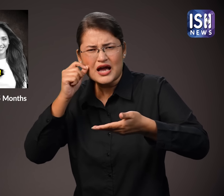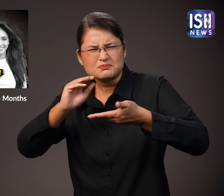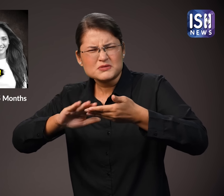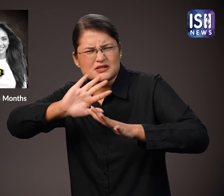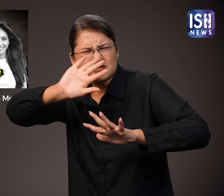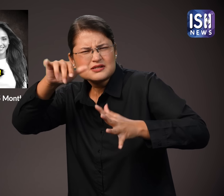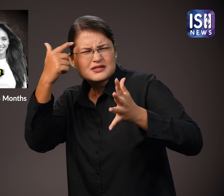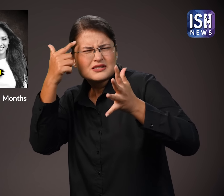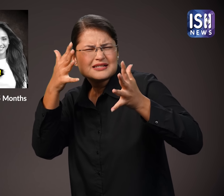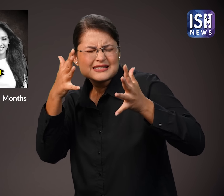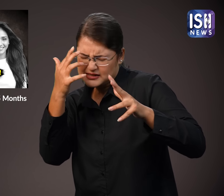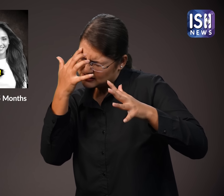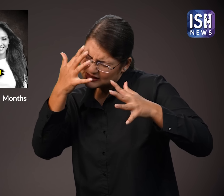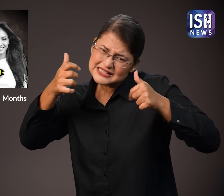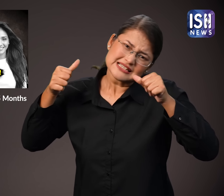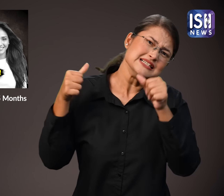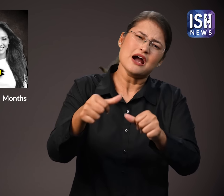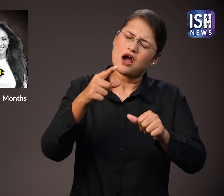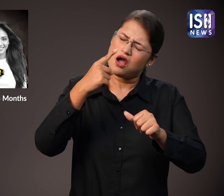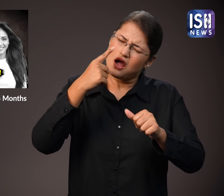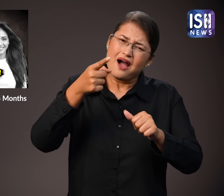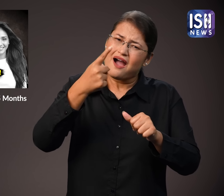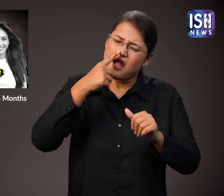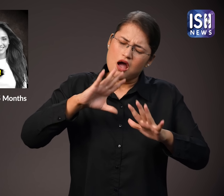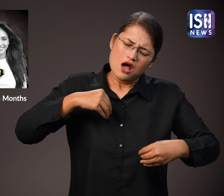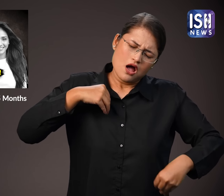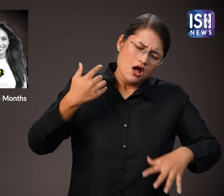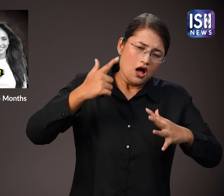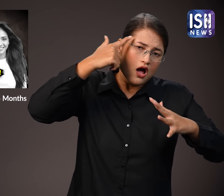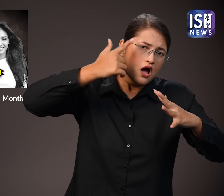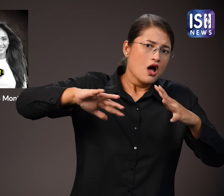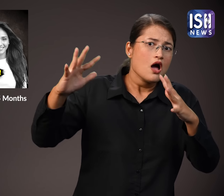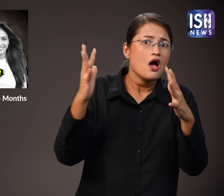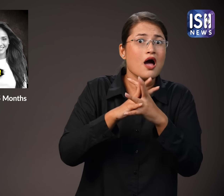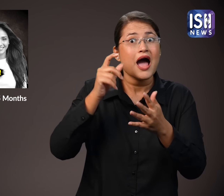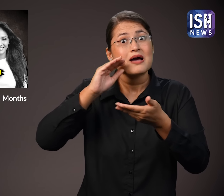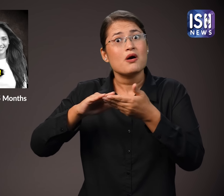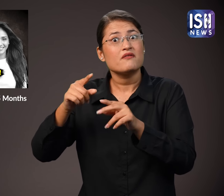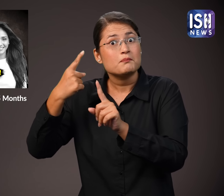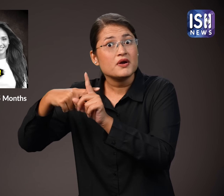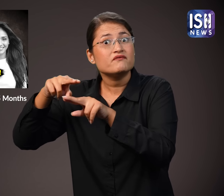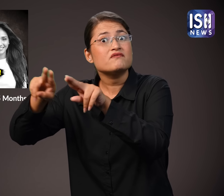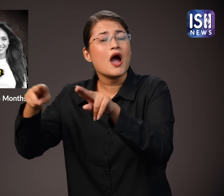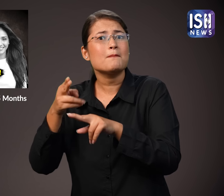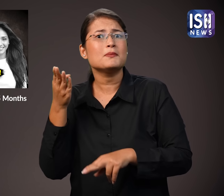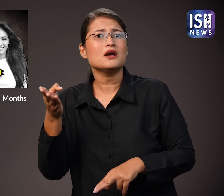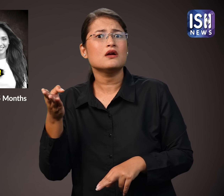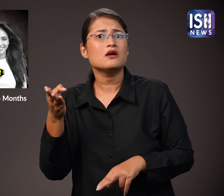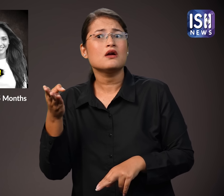Her husband and his family continuously mentally harassed Twisha and put her under emotional pressure.